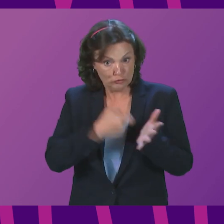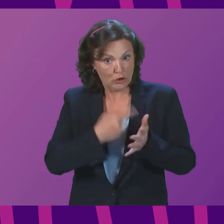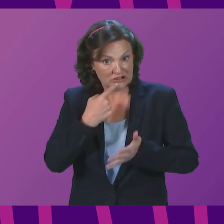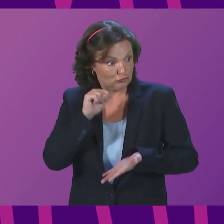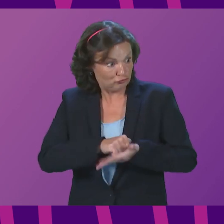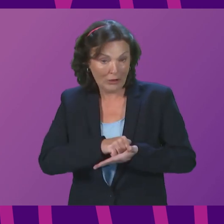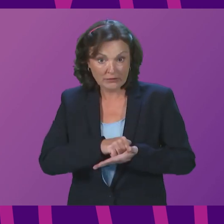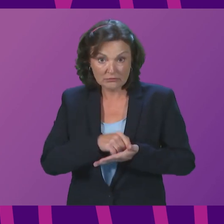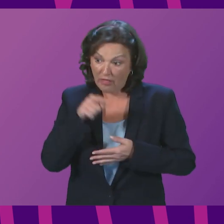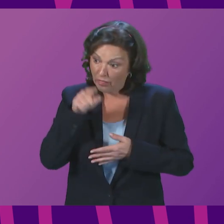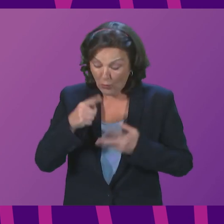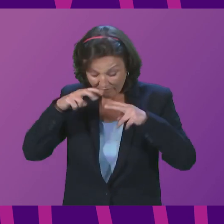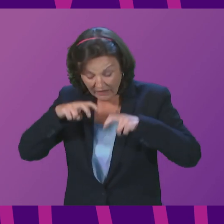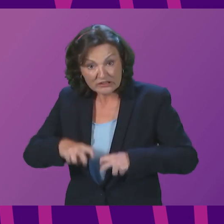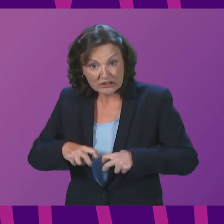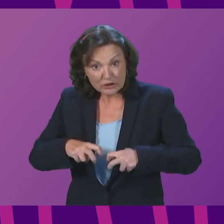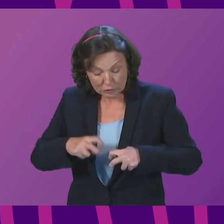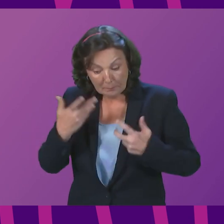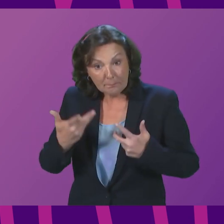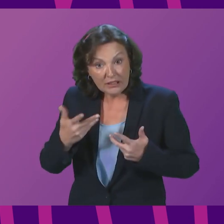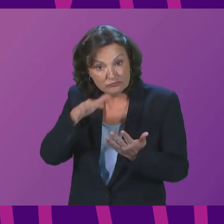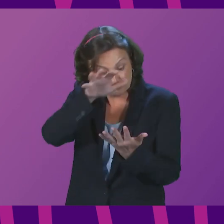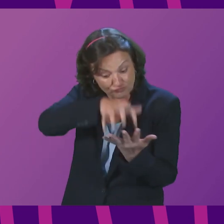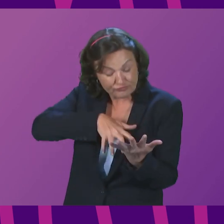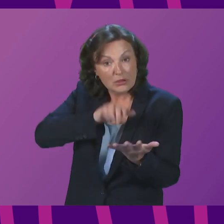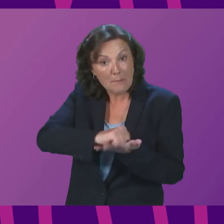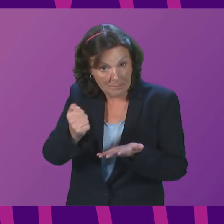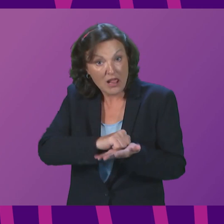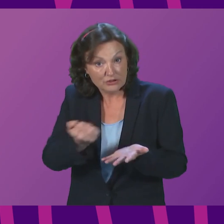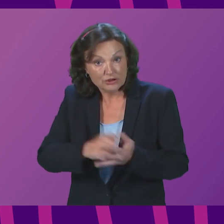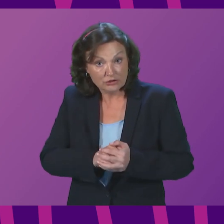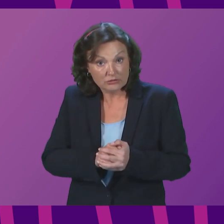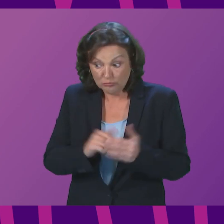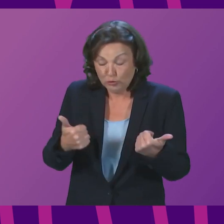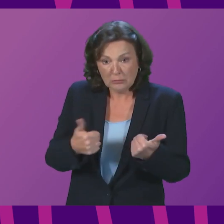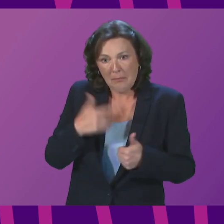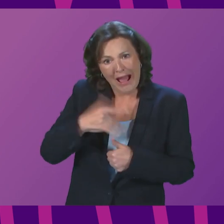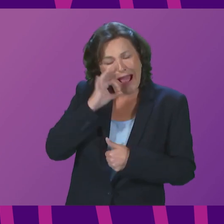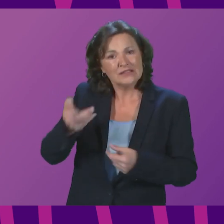More than a month ago, I asked the First Minister to make public the outcome of investigations